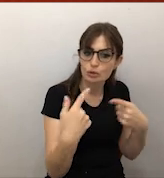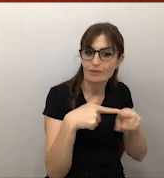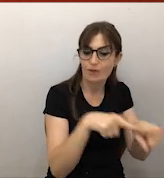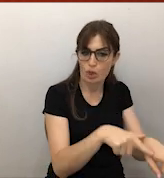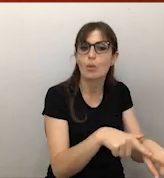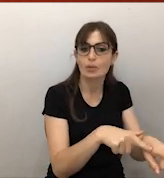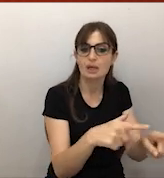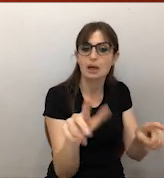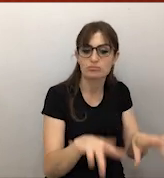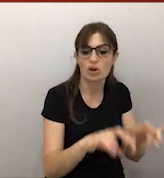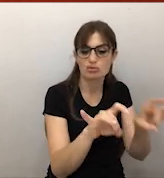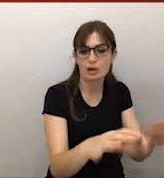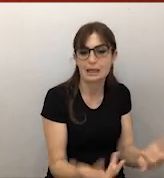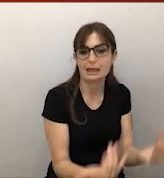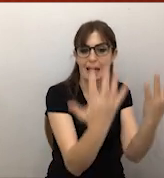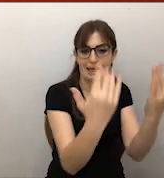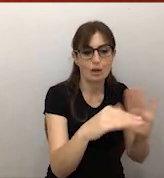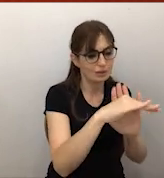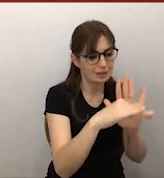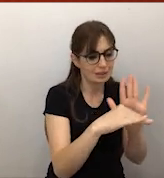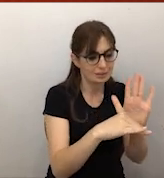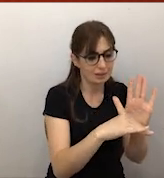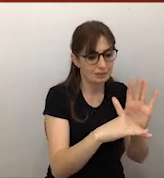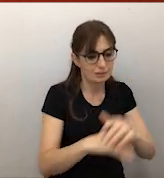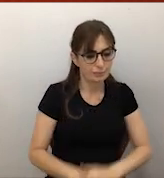with Australian accounting standards. You must follow the rules.